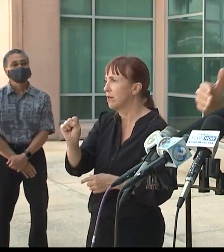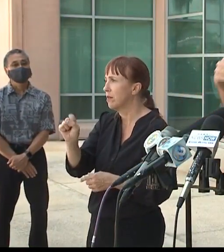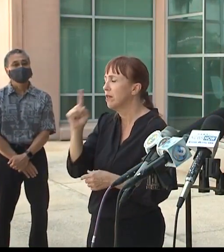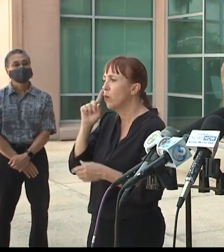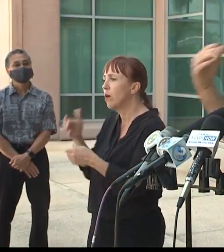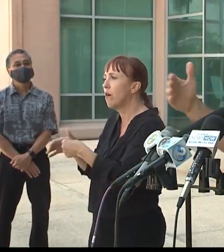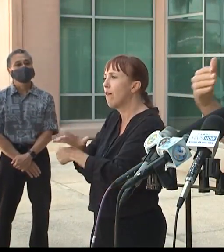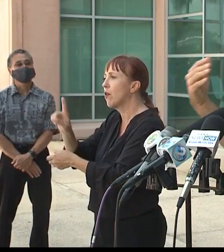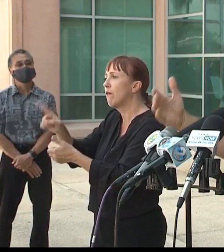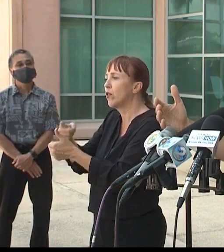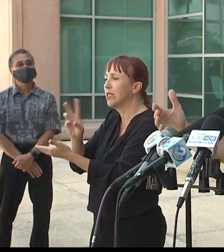LOCAL